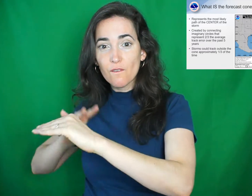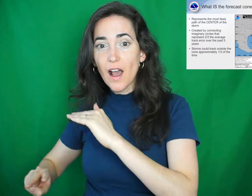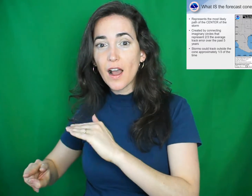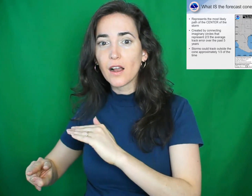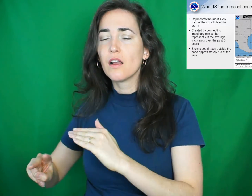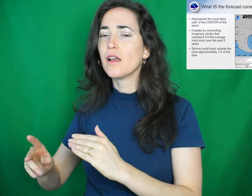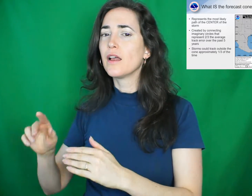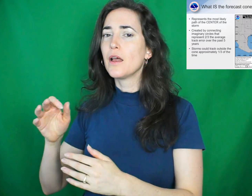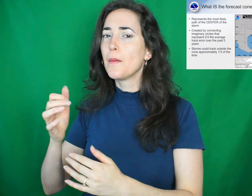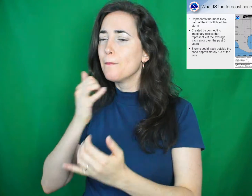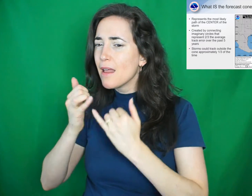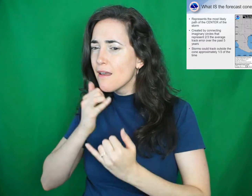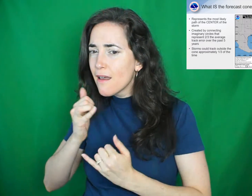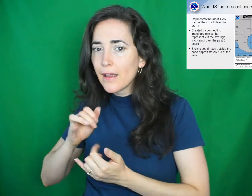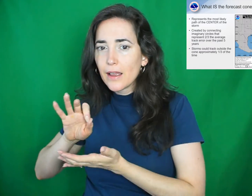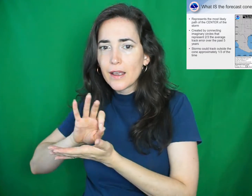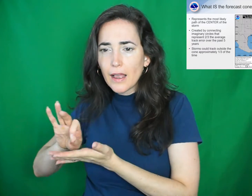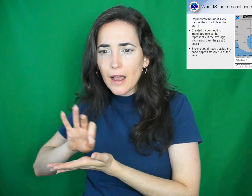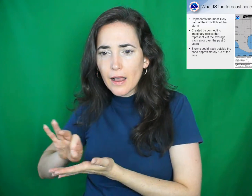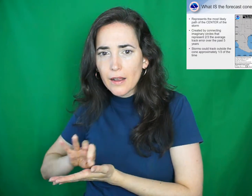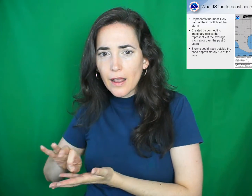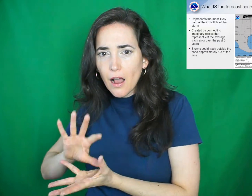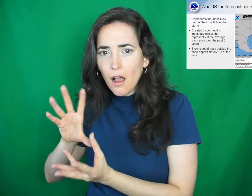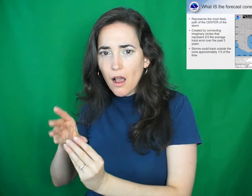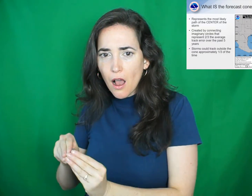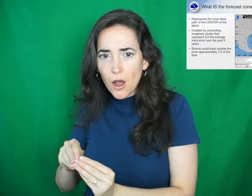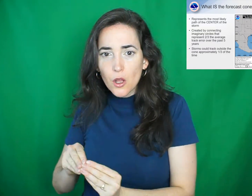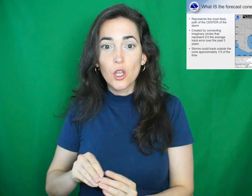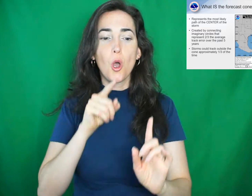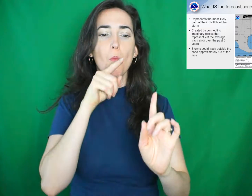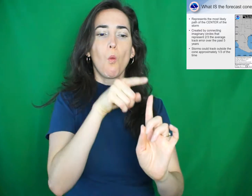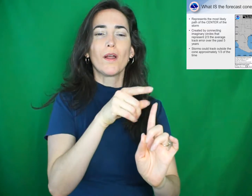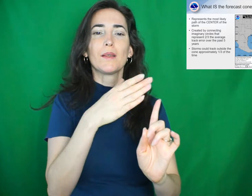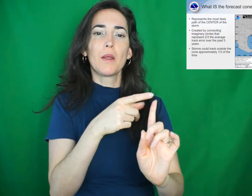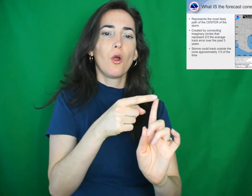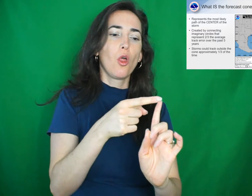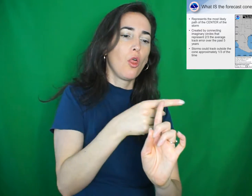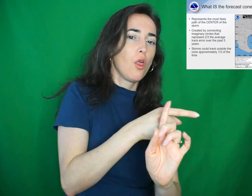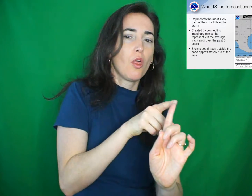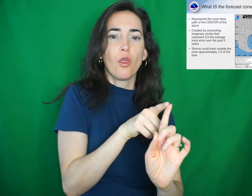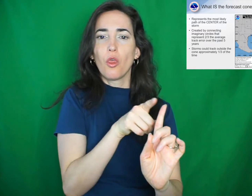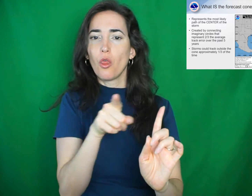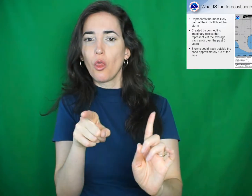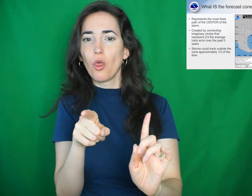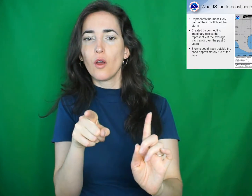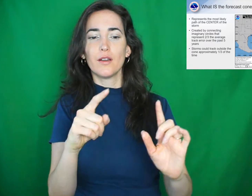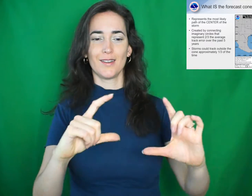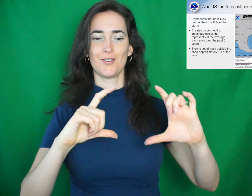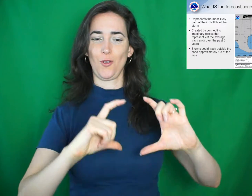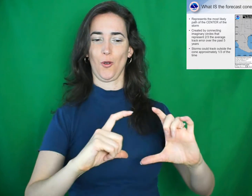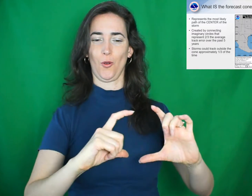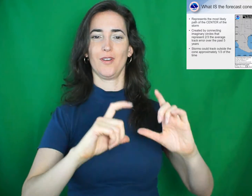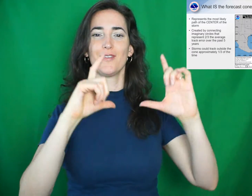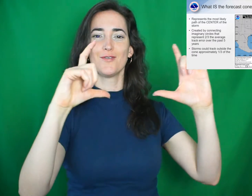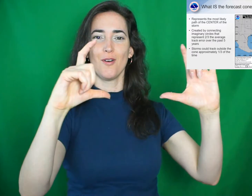Then the edges of those circles are connected to form the cone itself. Keeping in mind that the cone encompasses ⅔ of the average error,